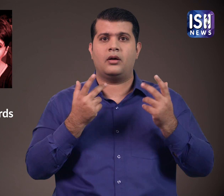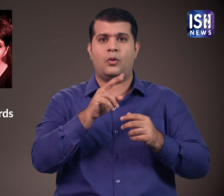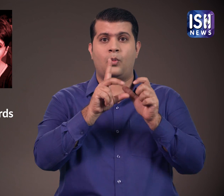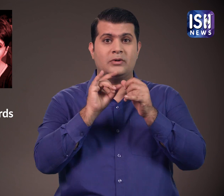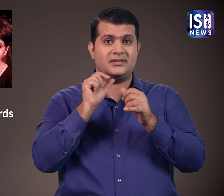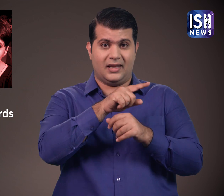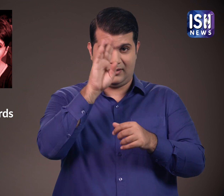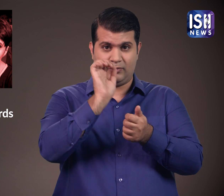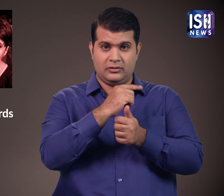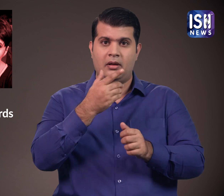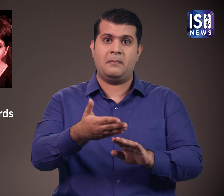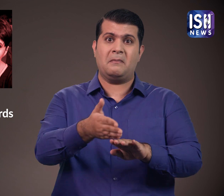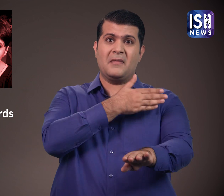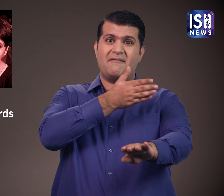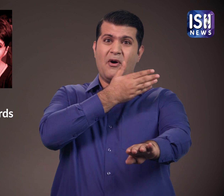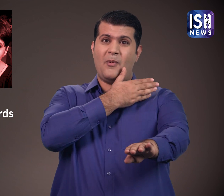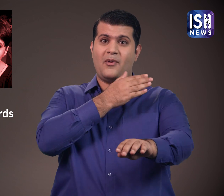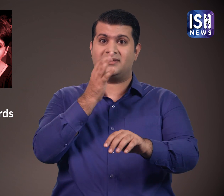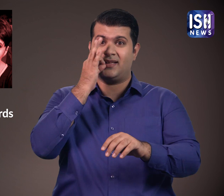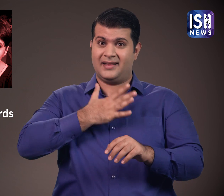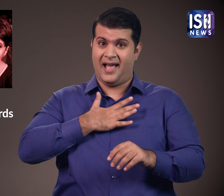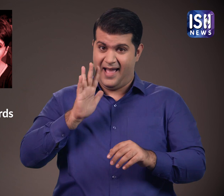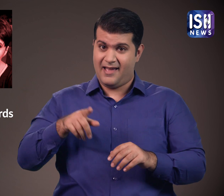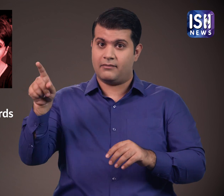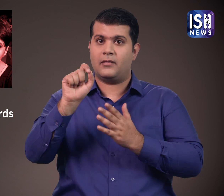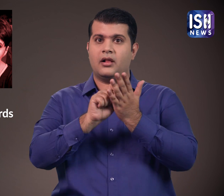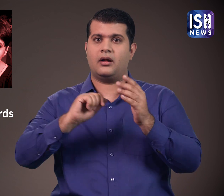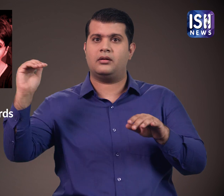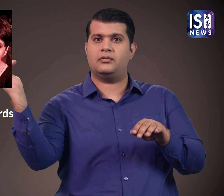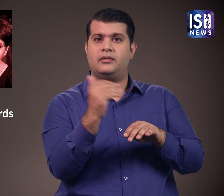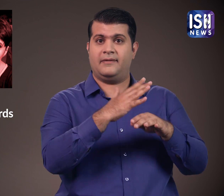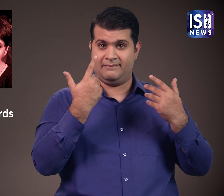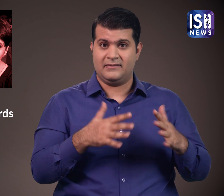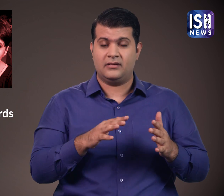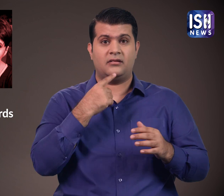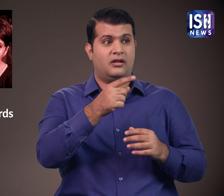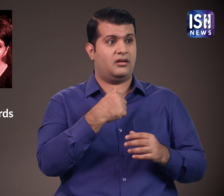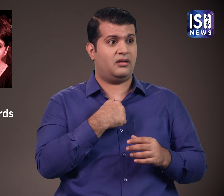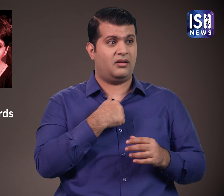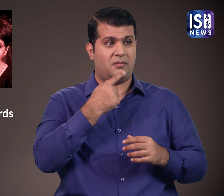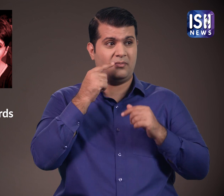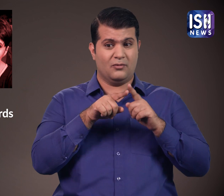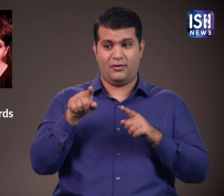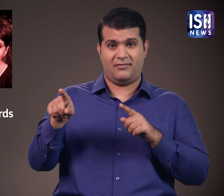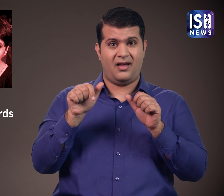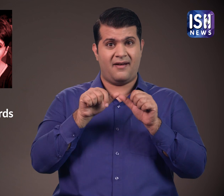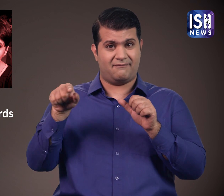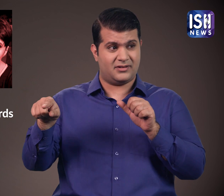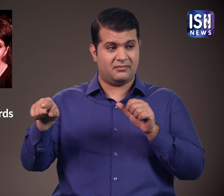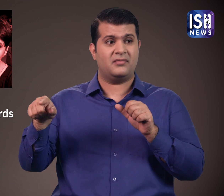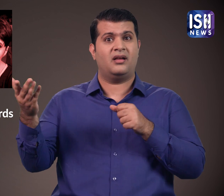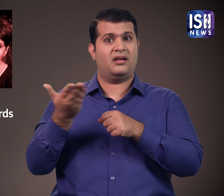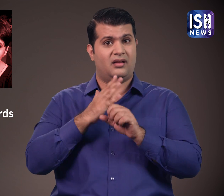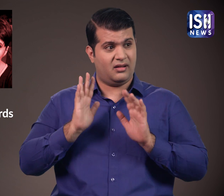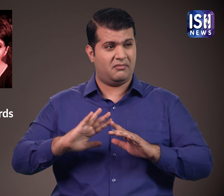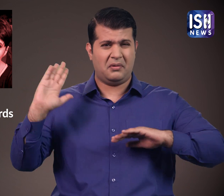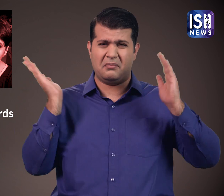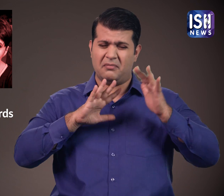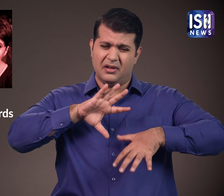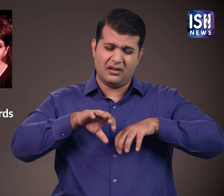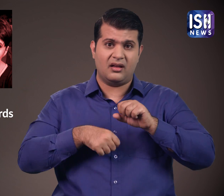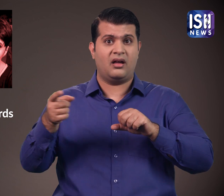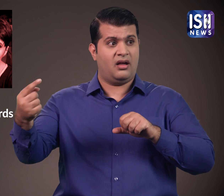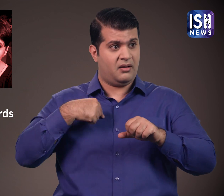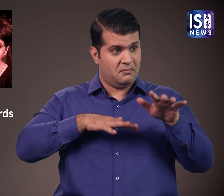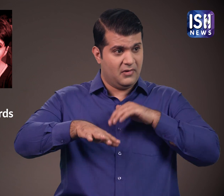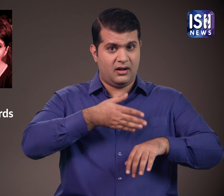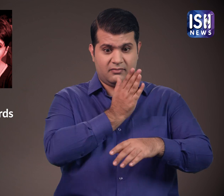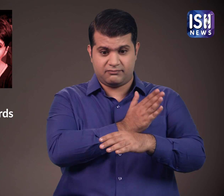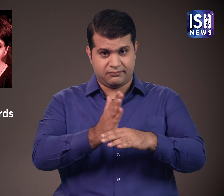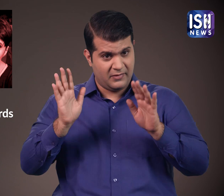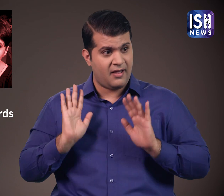Shraddha had sent a letter to the Vasai police saying that she fears Aftab will kill and chop her into pieces.